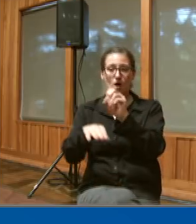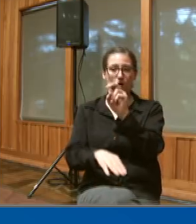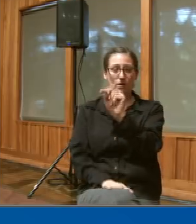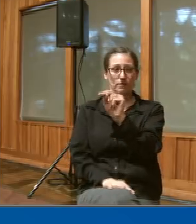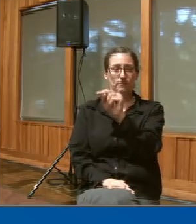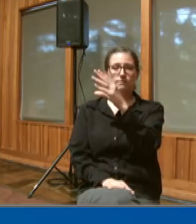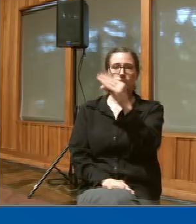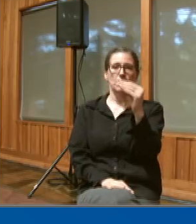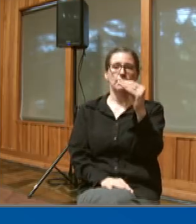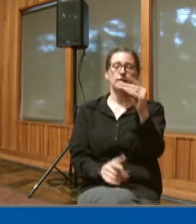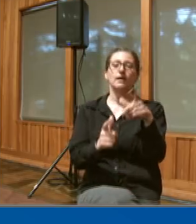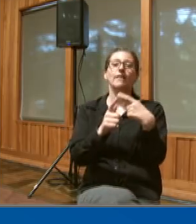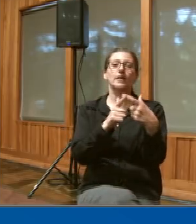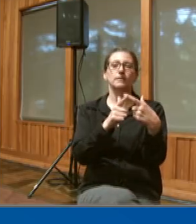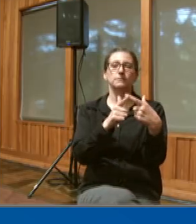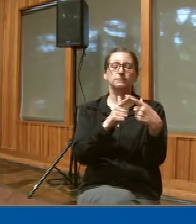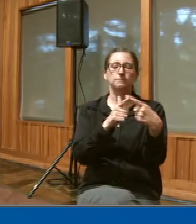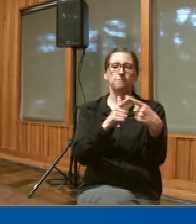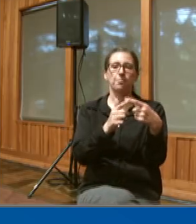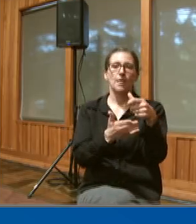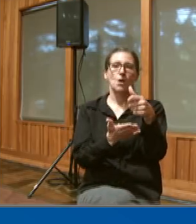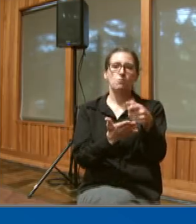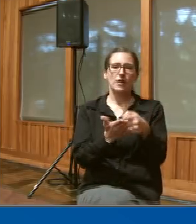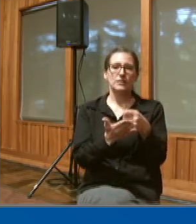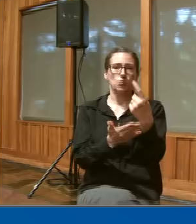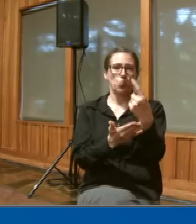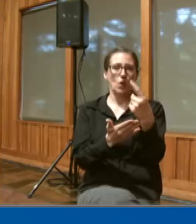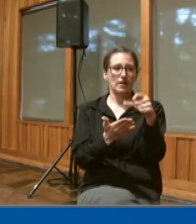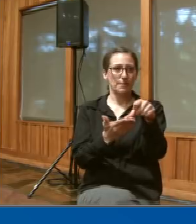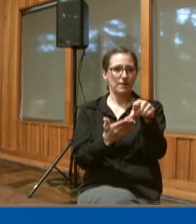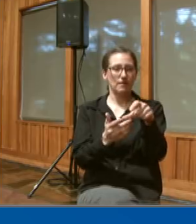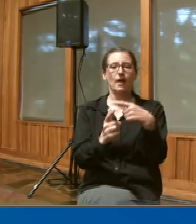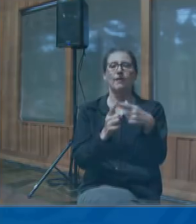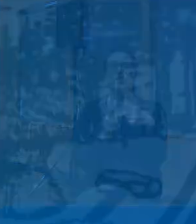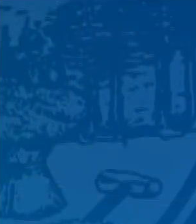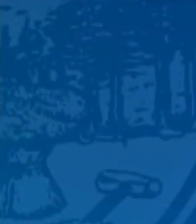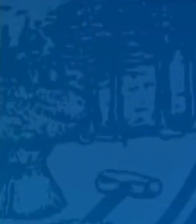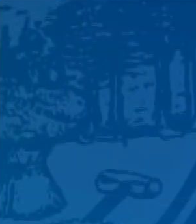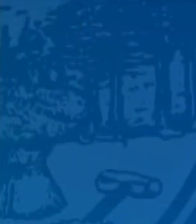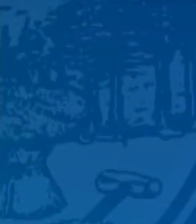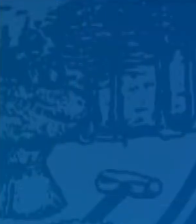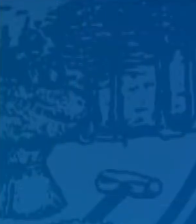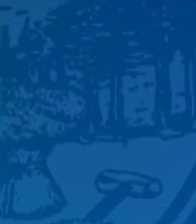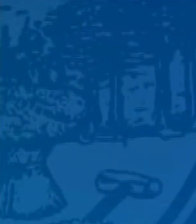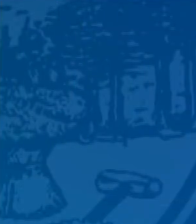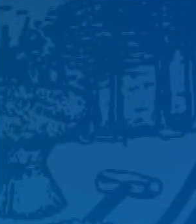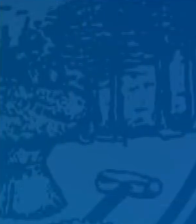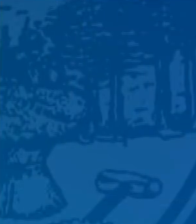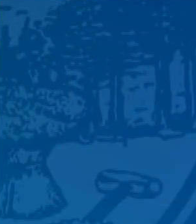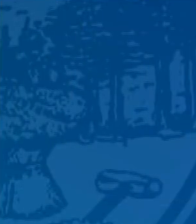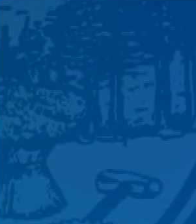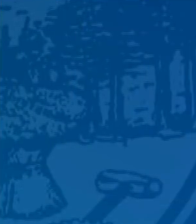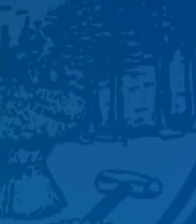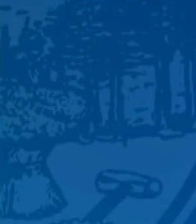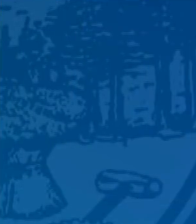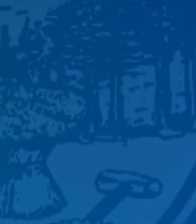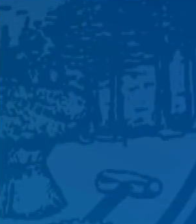YOU SELECT YOUR ANSWER AND HIT SEND. ON AND THEN